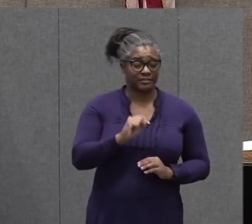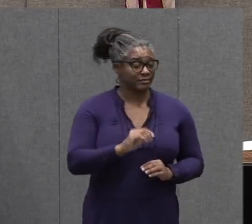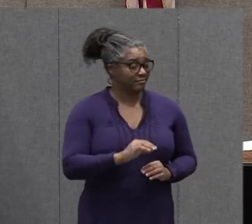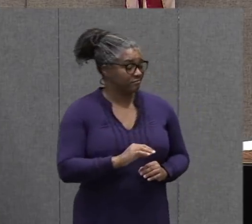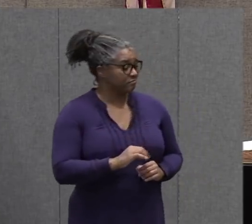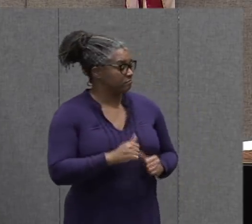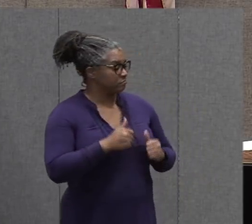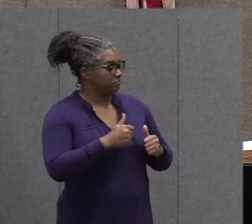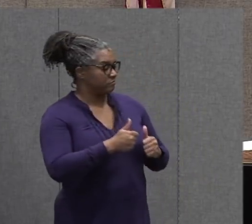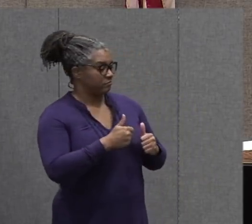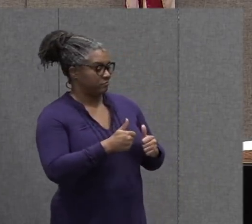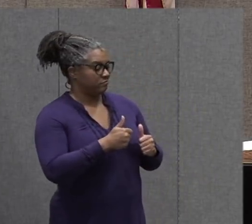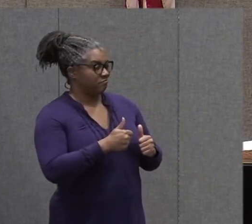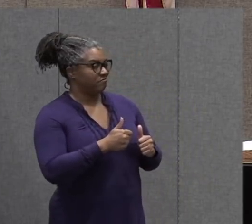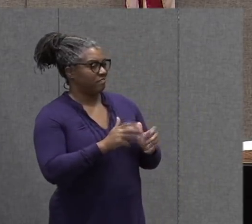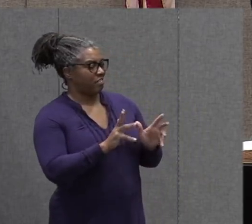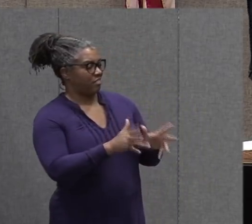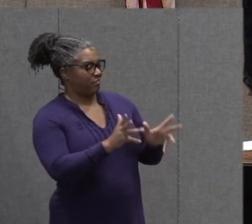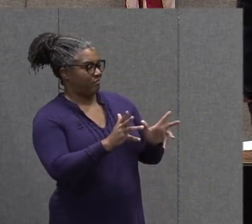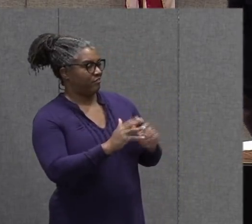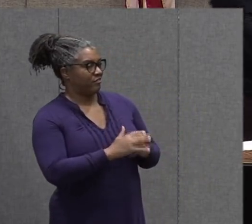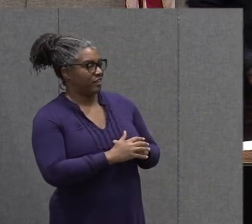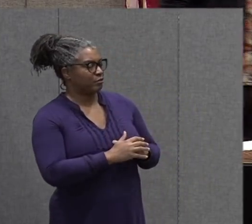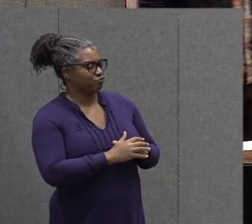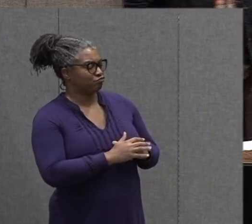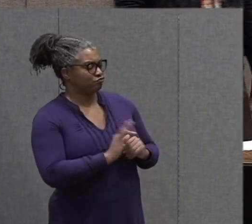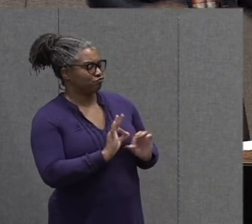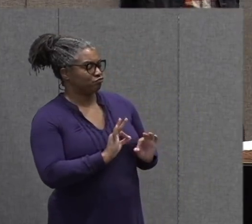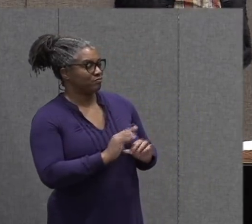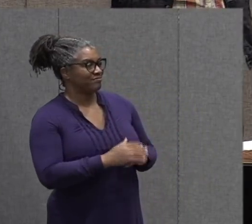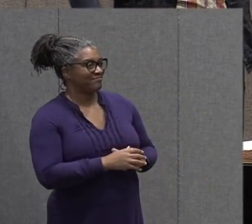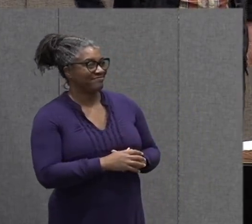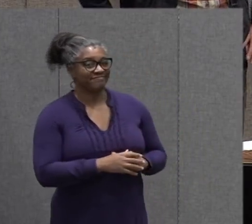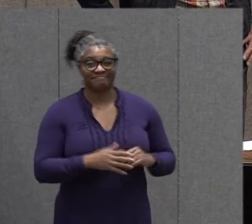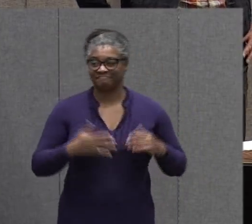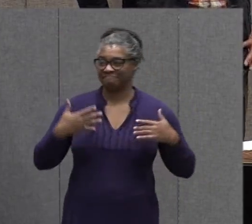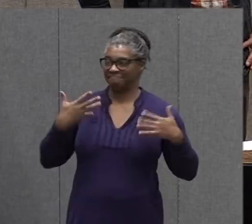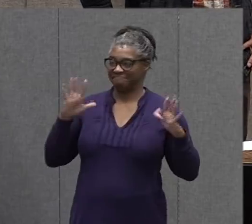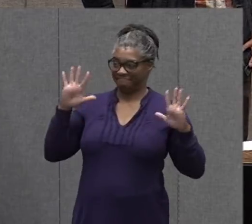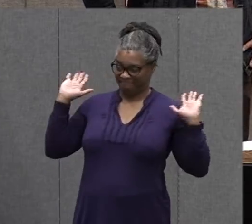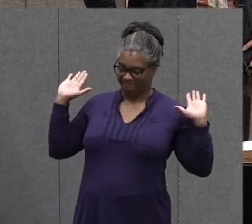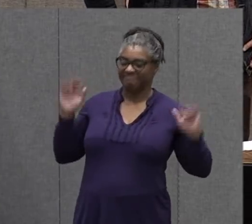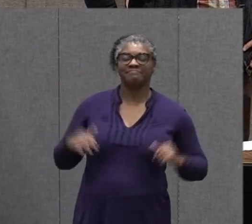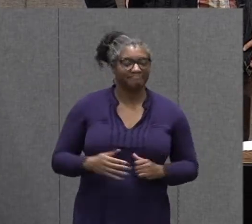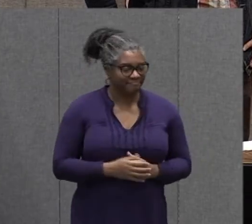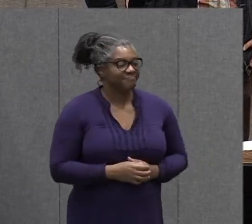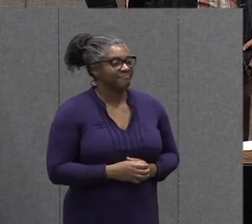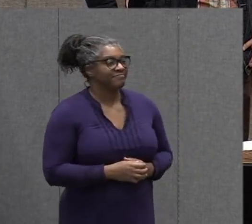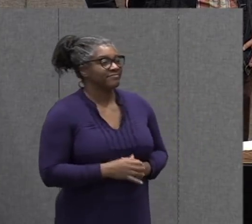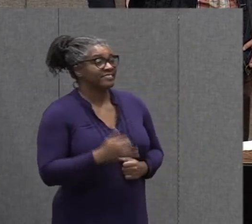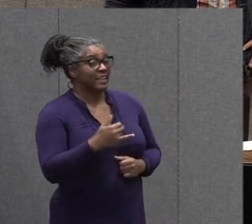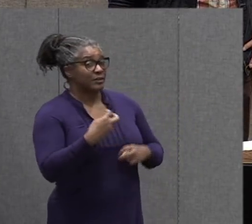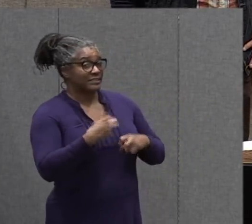Just saying that you're good. [Mr. R] Okay. [Miss Garcia] You're good. This is the tough part. This part takes muscles.